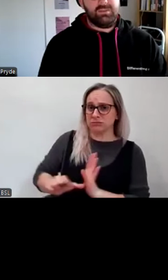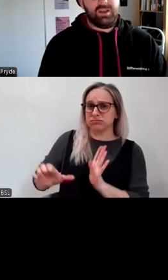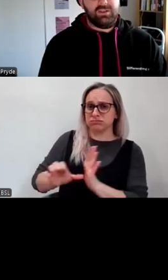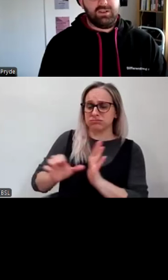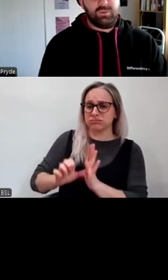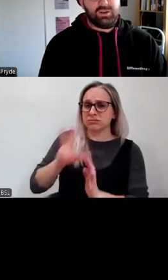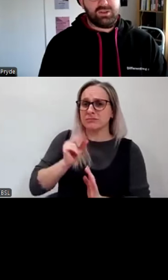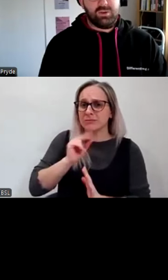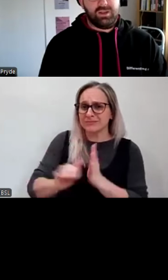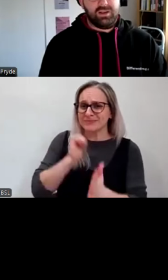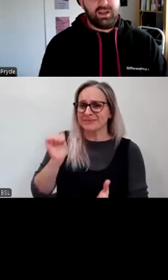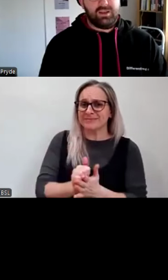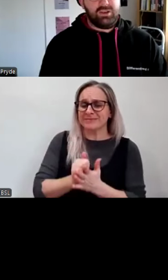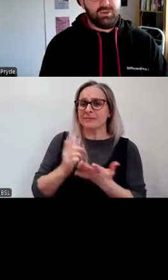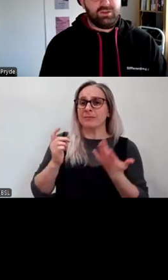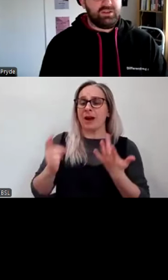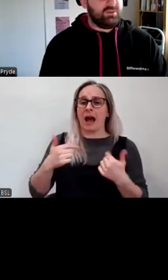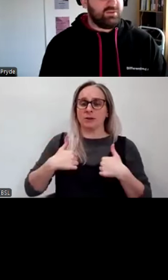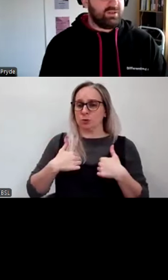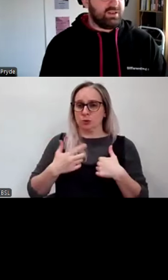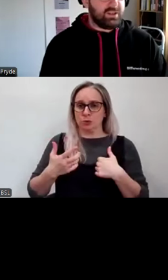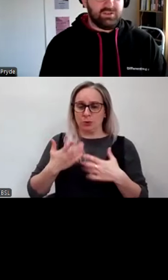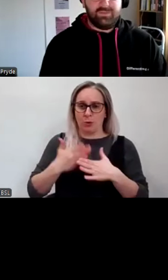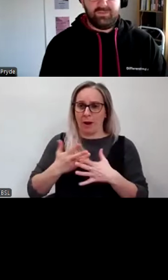I use a method of word swapping and humor to deal with my condition.